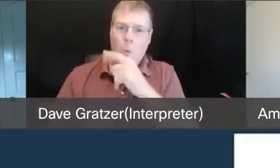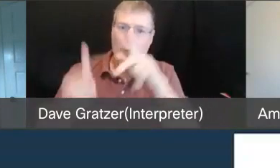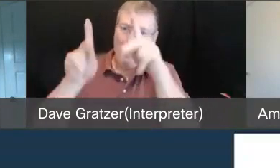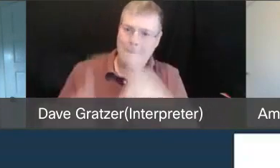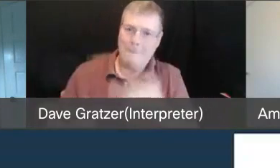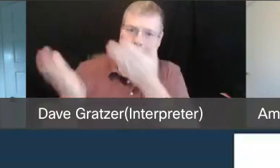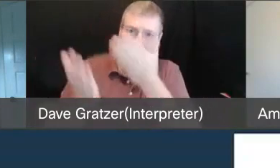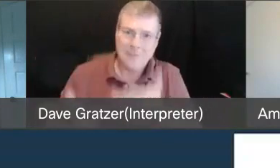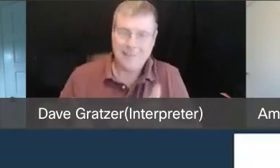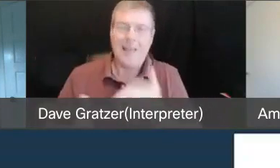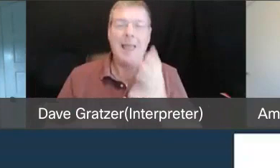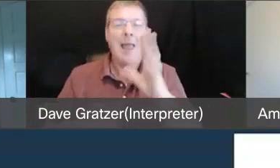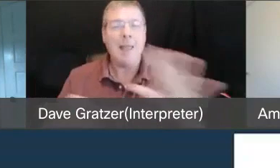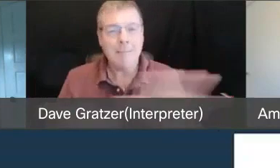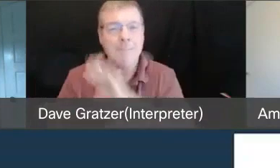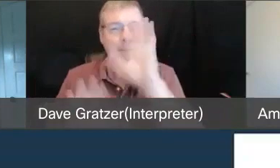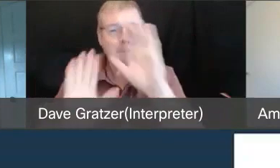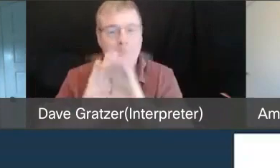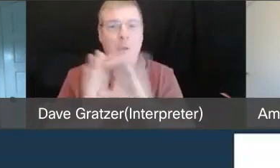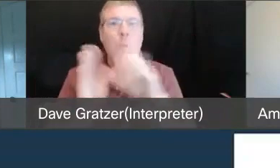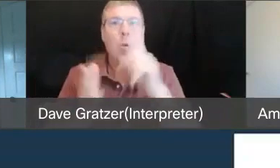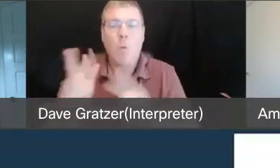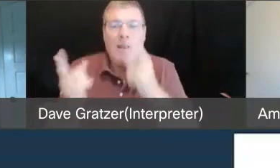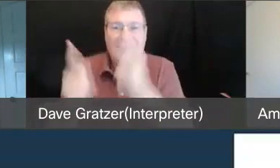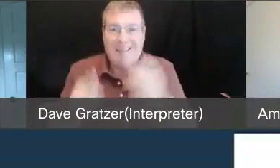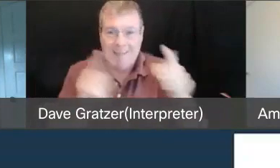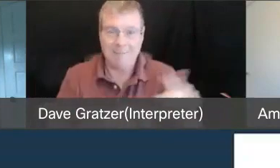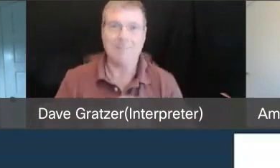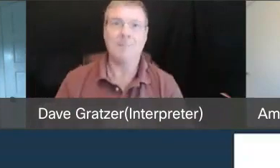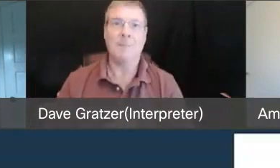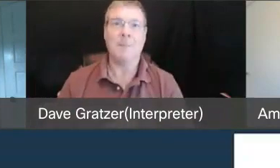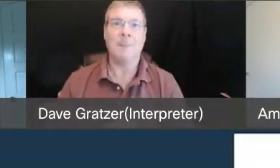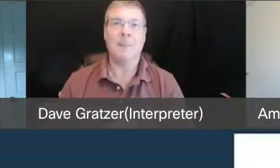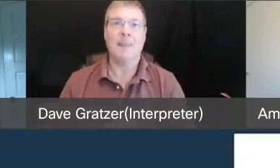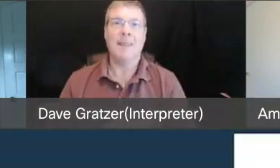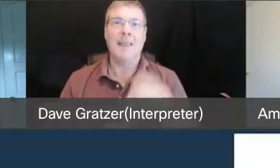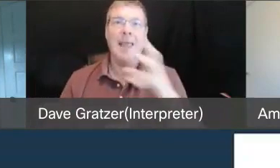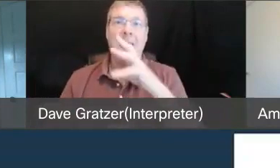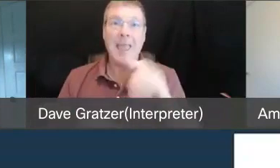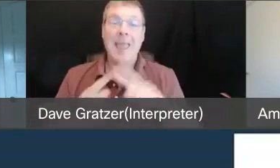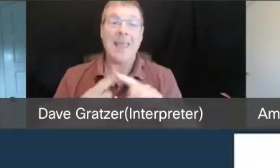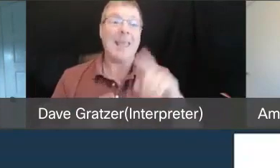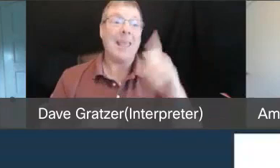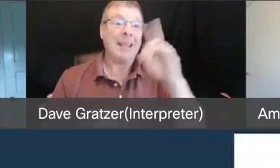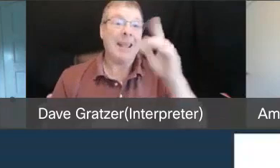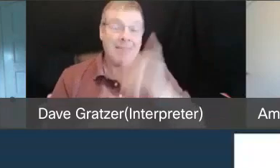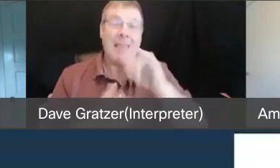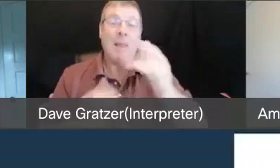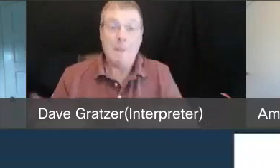of what an encounter with the applicant might be like. As Sametra mentioned in her portion of the webinar,